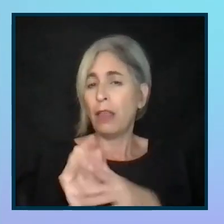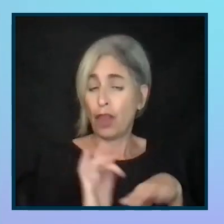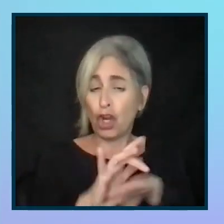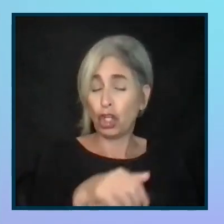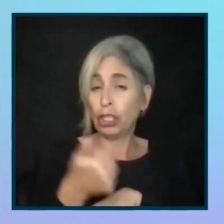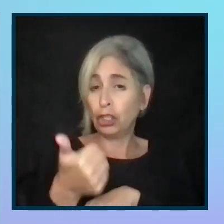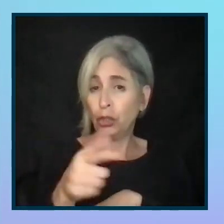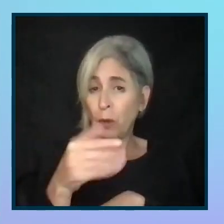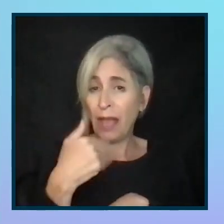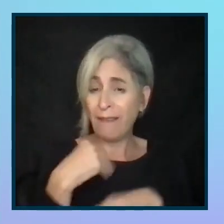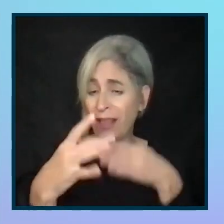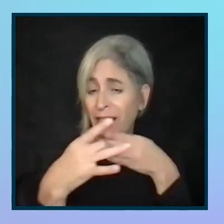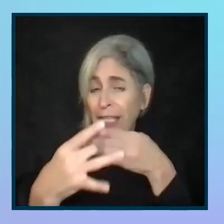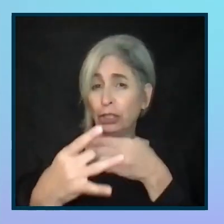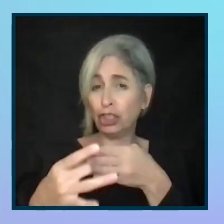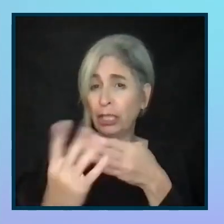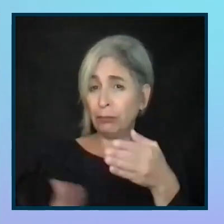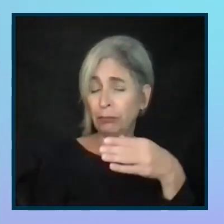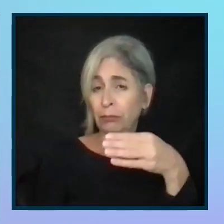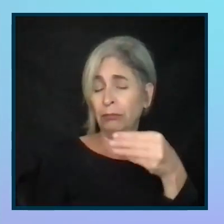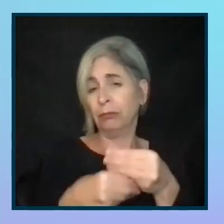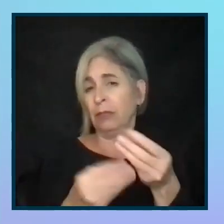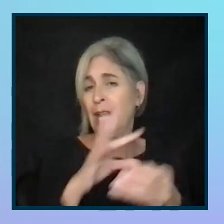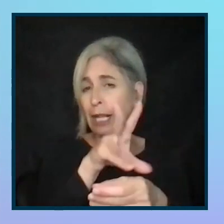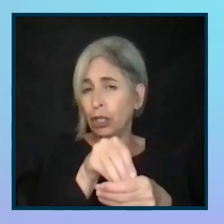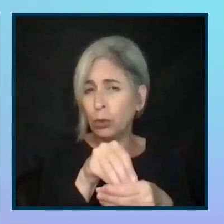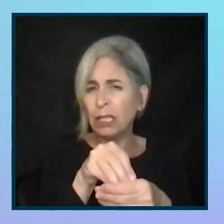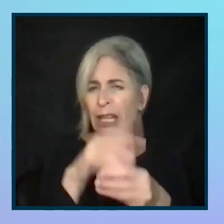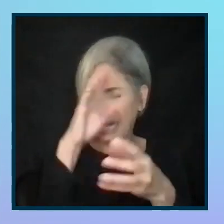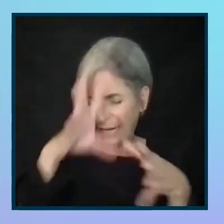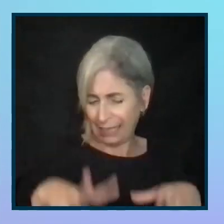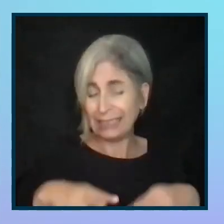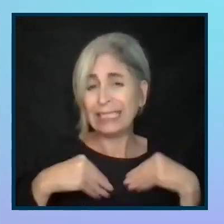you have leadership on board, the easier all of this is,